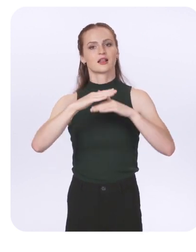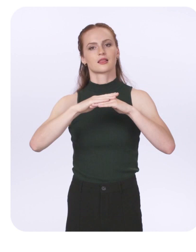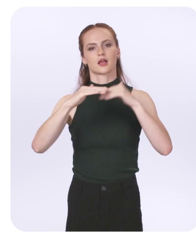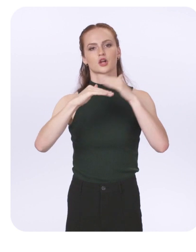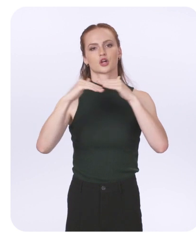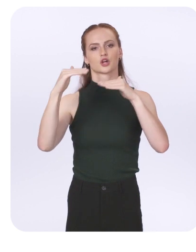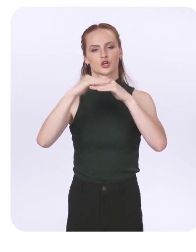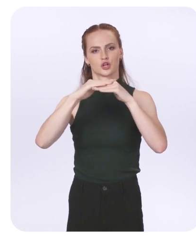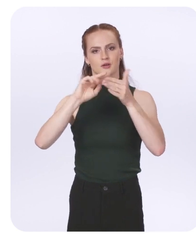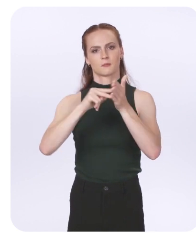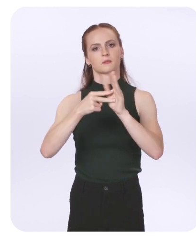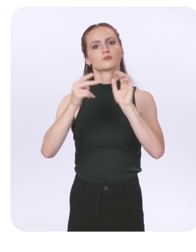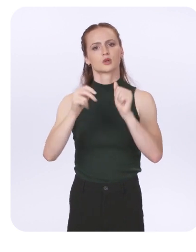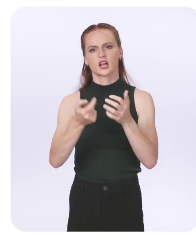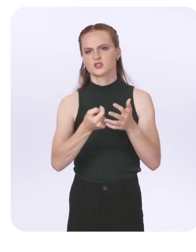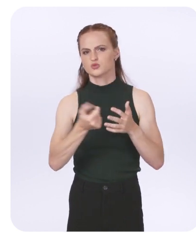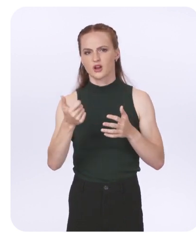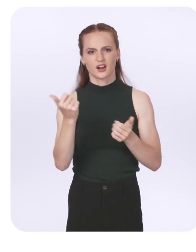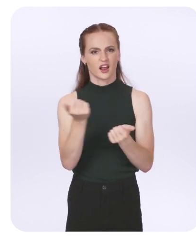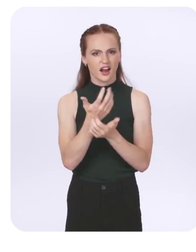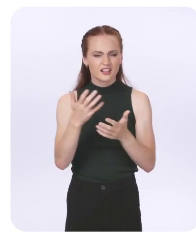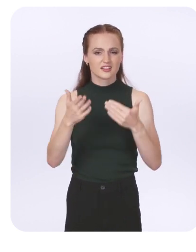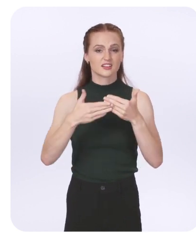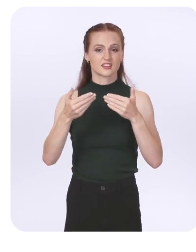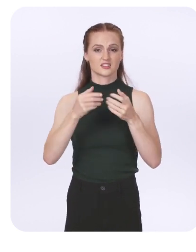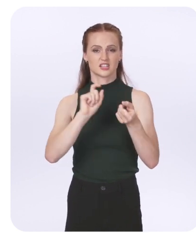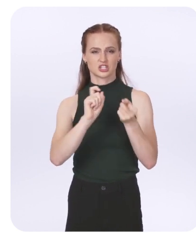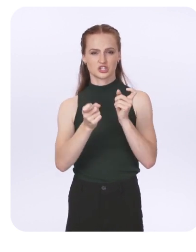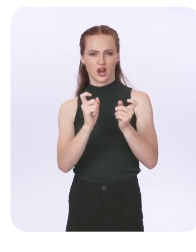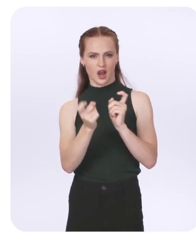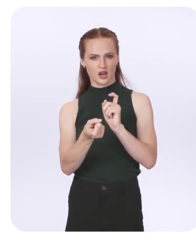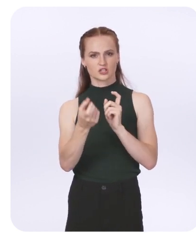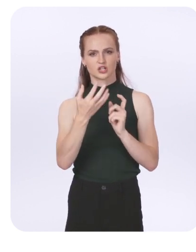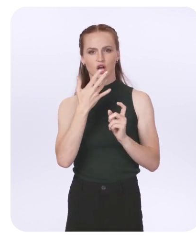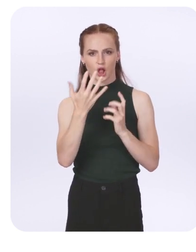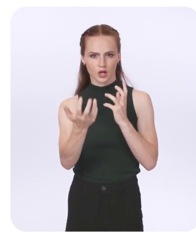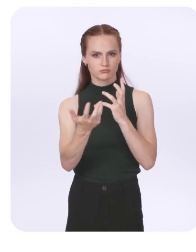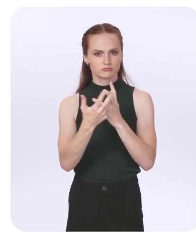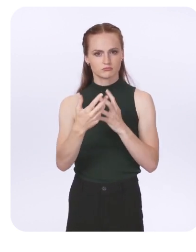for Meta Quest and its initial key art, crafted by a very talented Brazilian artist,